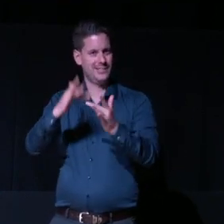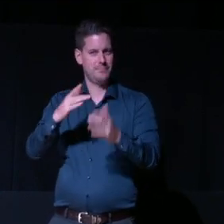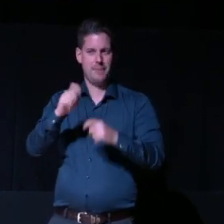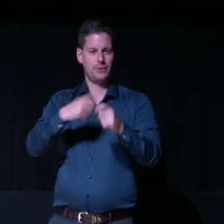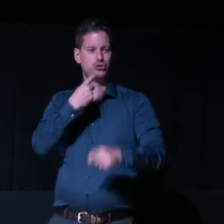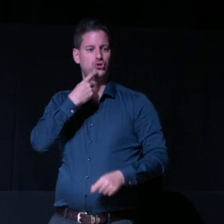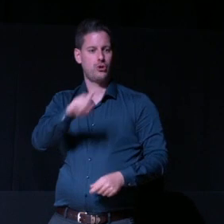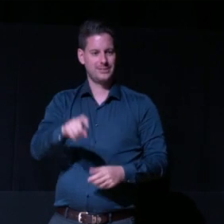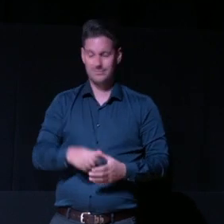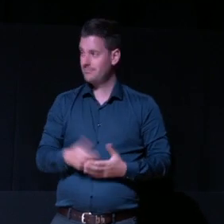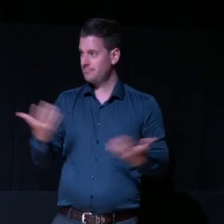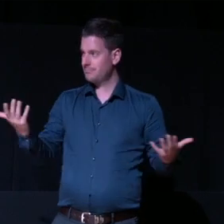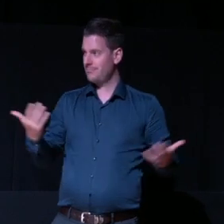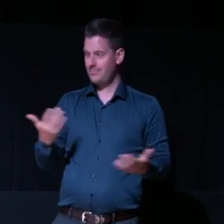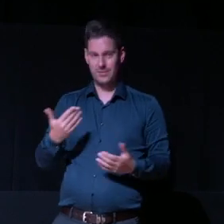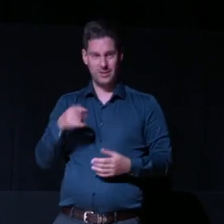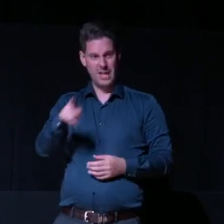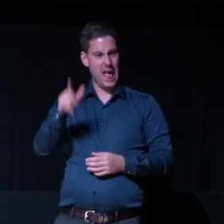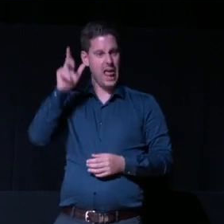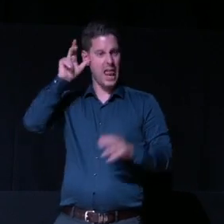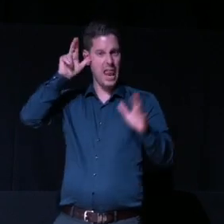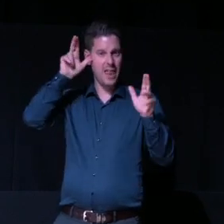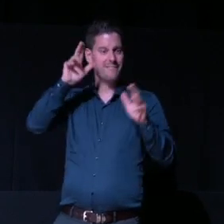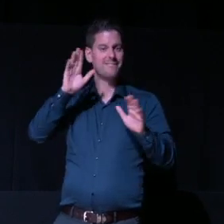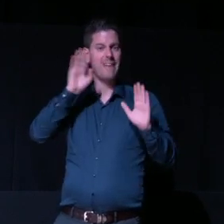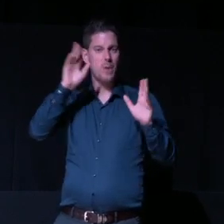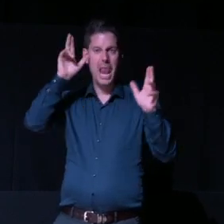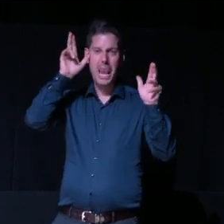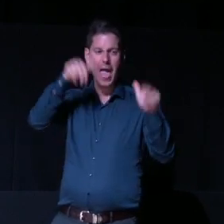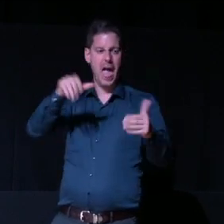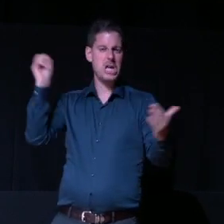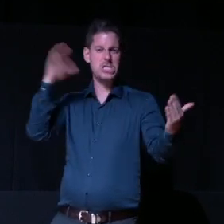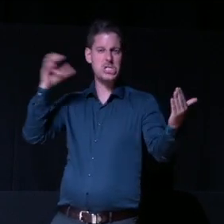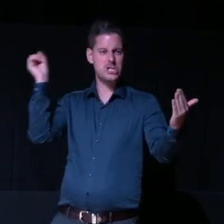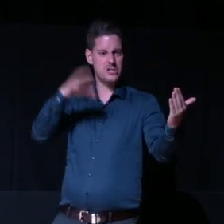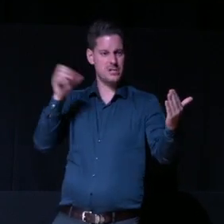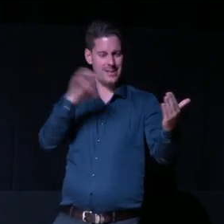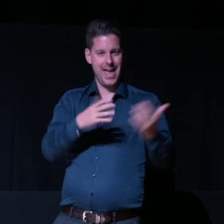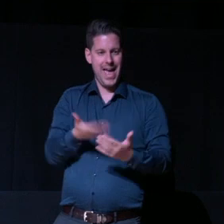can you hold yourself accountable to the loudest person on Facebook? It's just impossible to keep up with. You can't keep everybody happy.